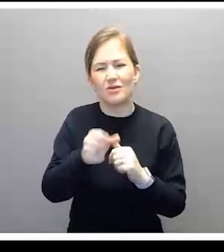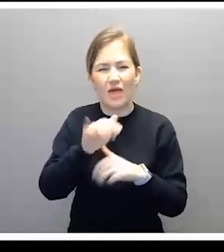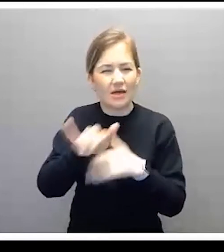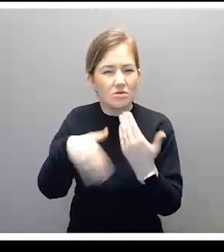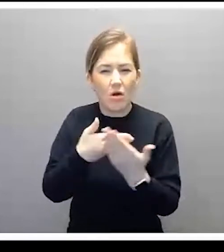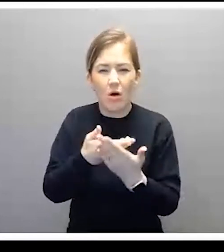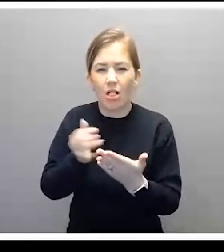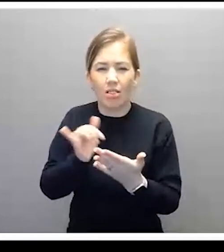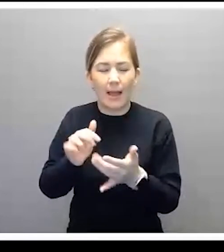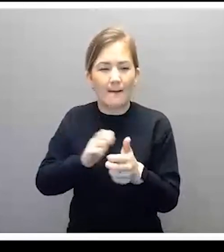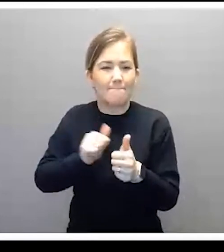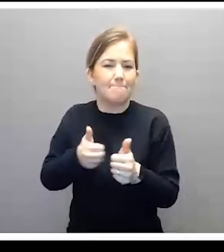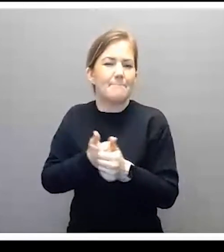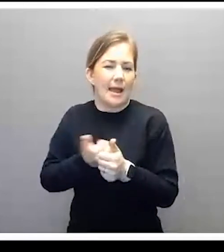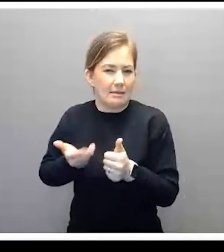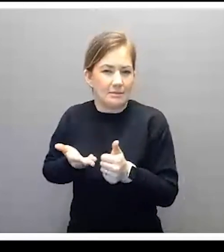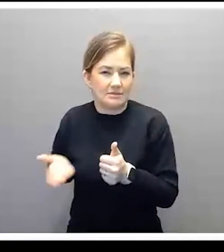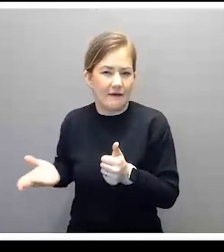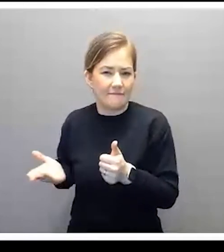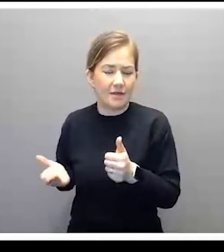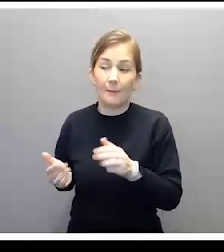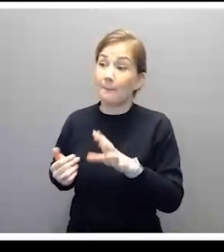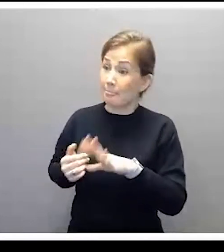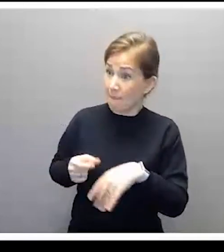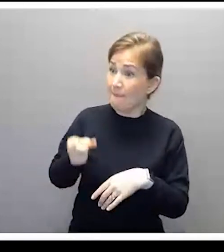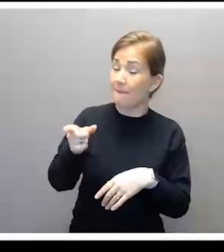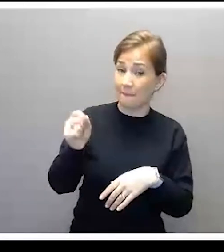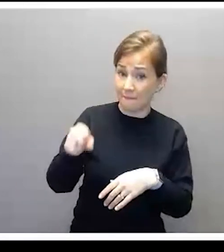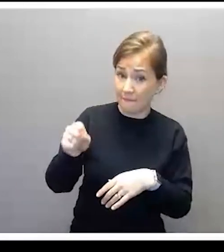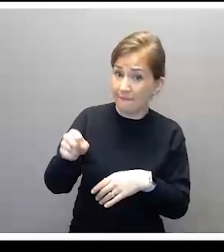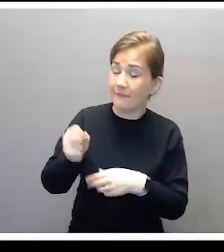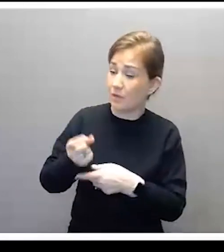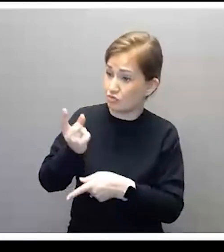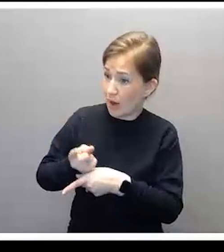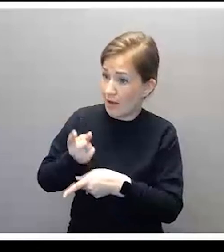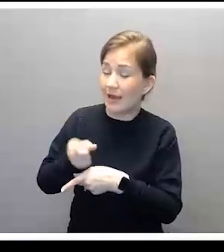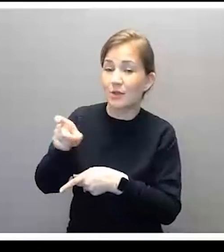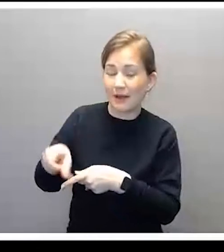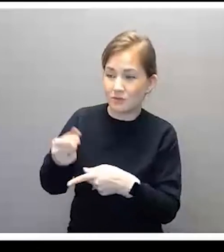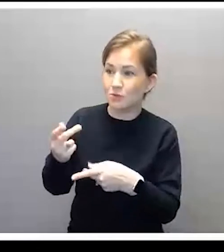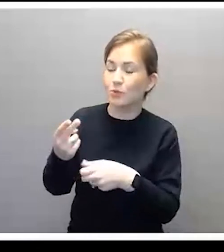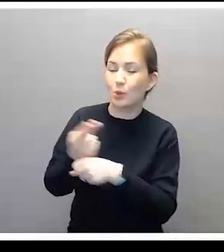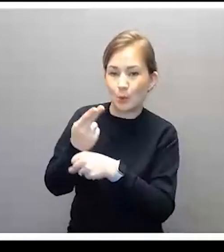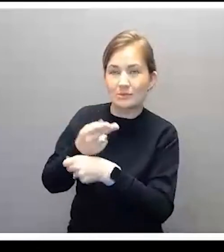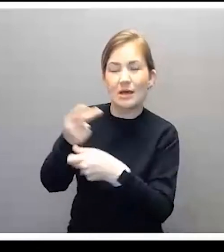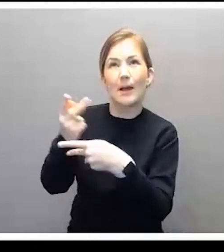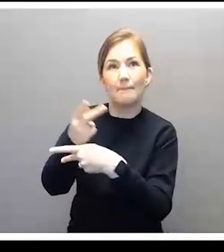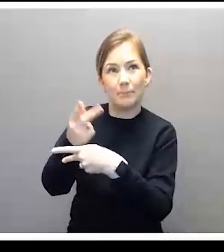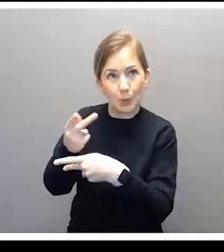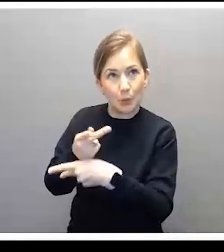This is all kind of backend files system stuff. Compute resources. Yeah, you're gonna use compute resources.